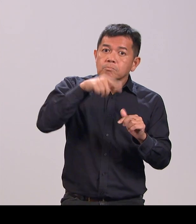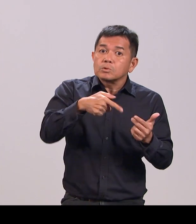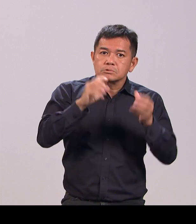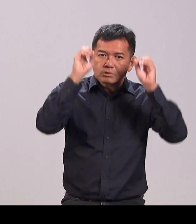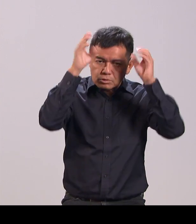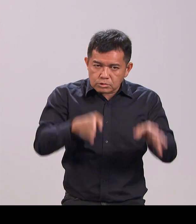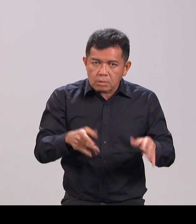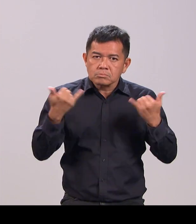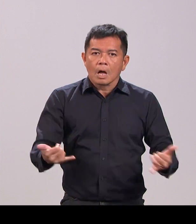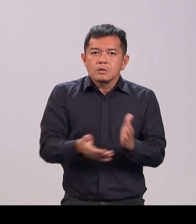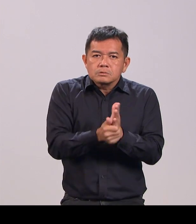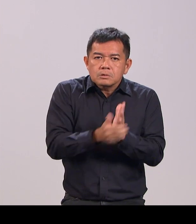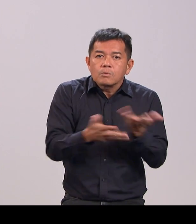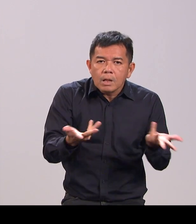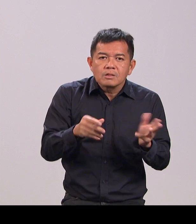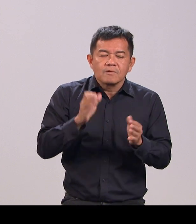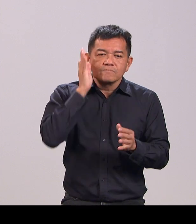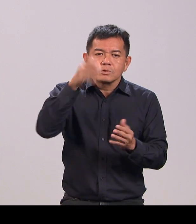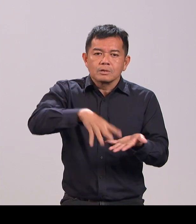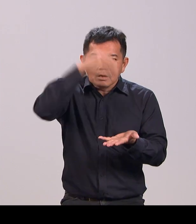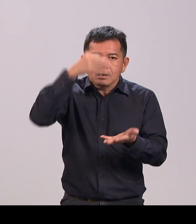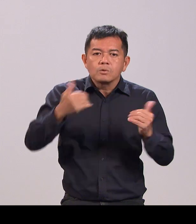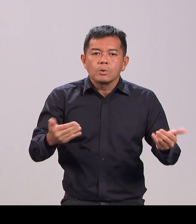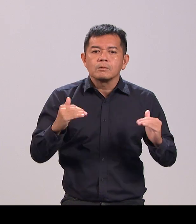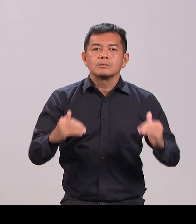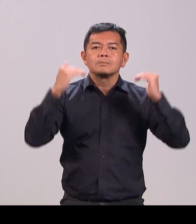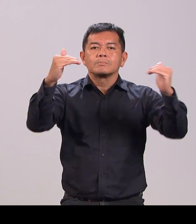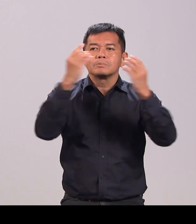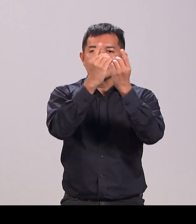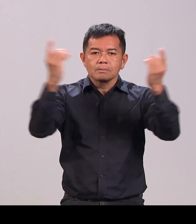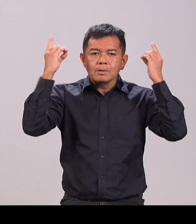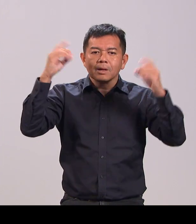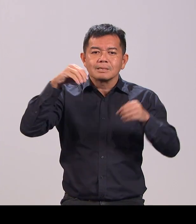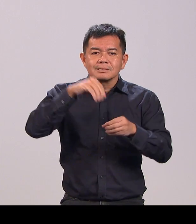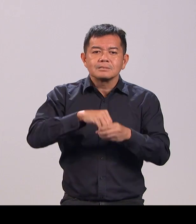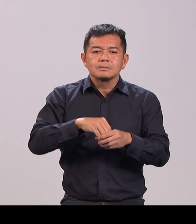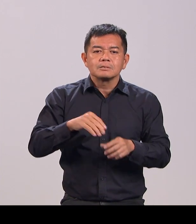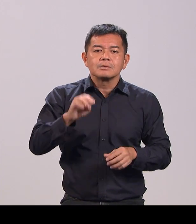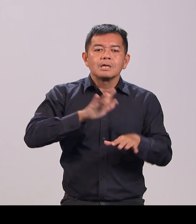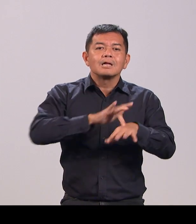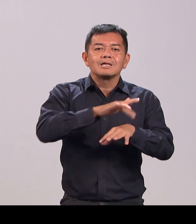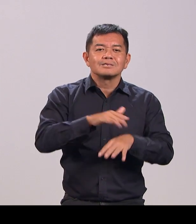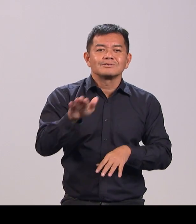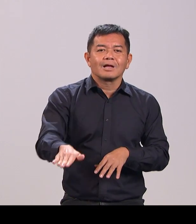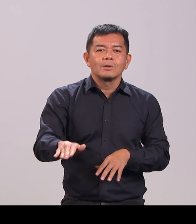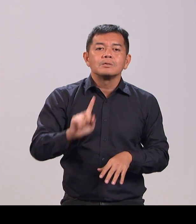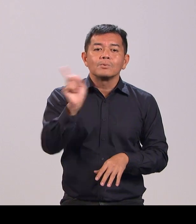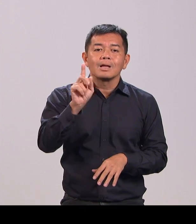to do an Advanced Diploma in Early Childhood Leadership at Ngee Ann Polytechnic. Janessa aspires to become a centre principal.